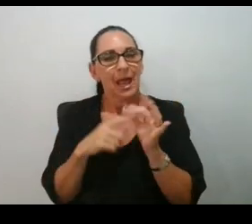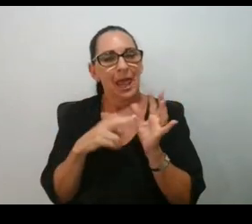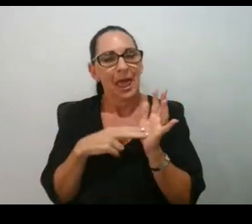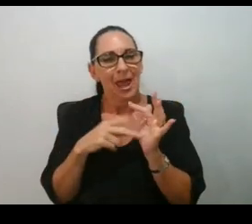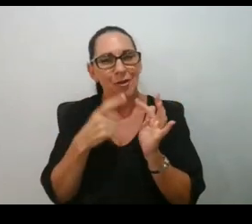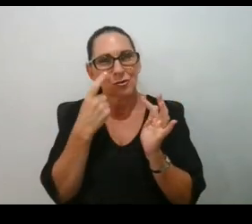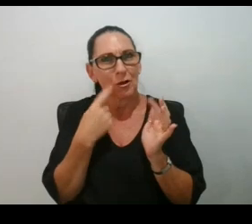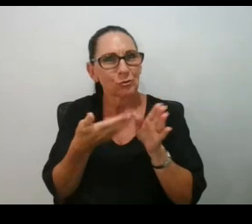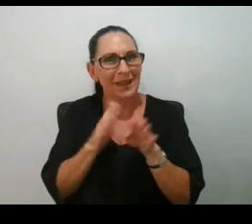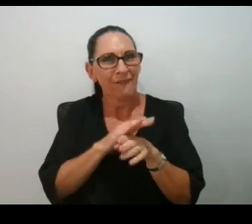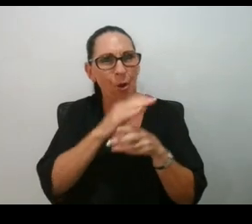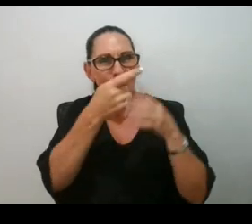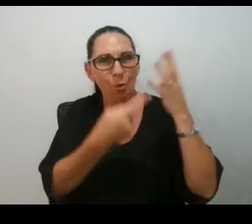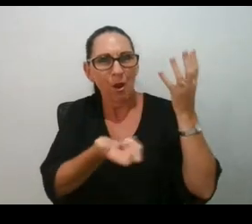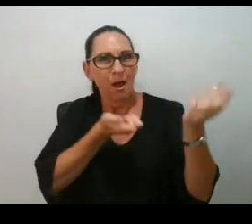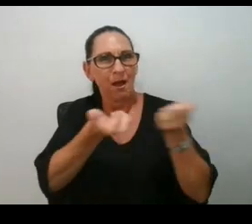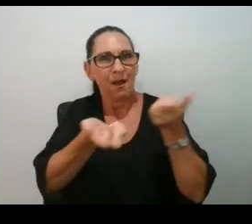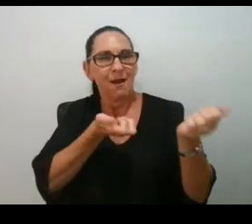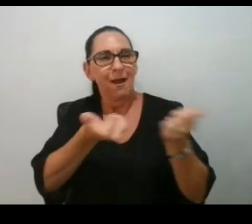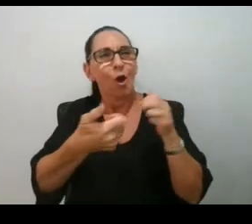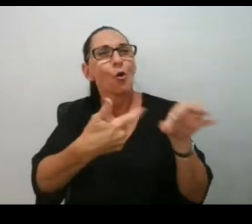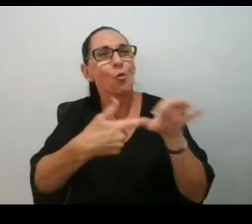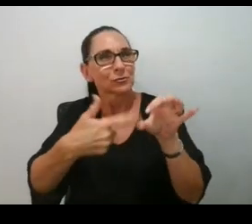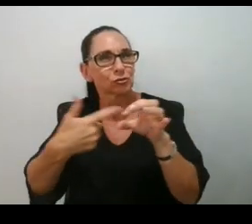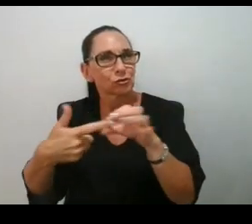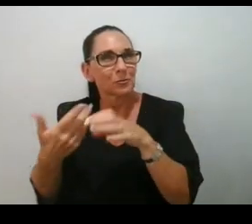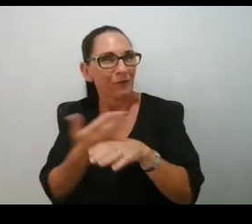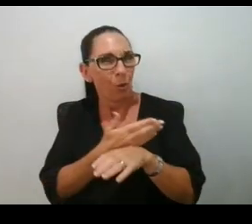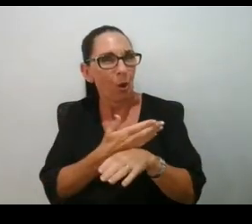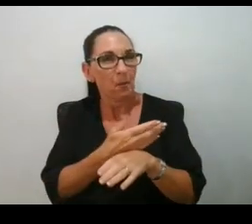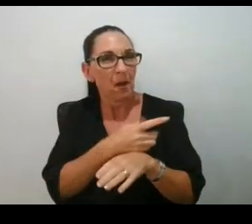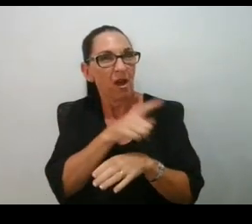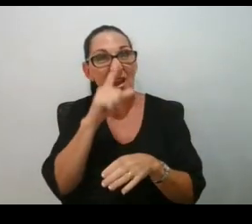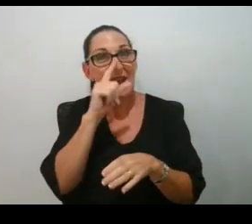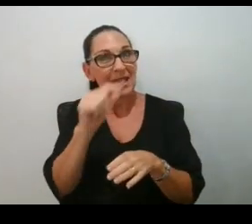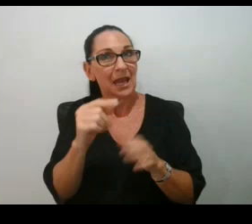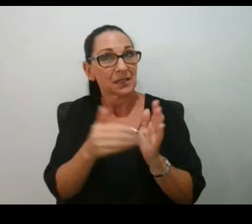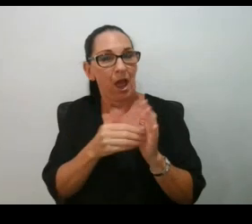questions that came in beforehand but please do feel free to put in some questions for us we won't